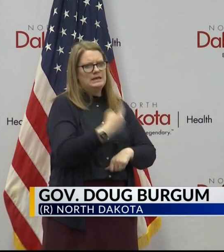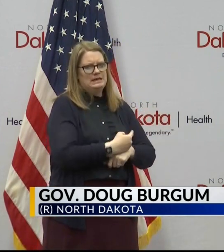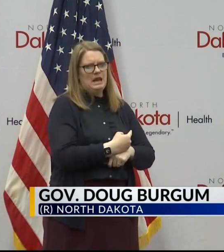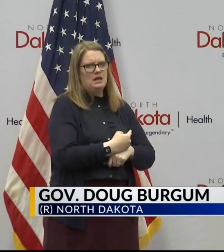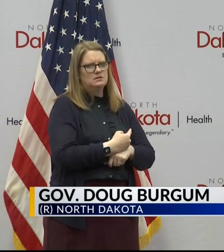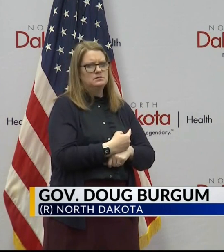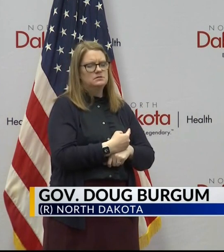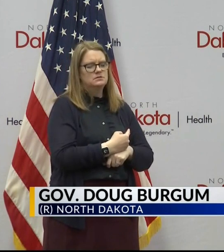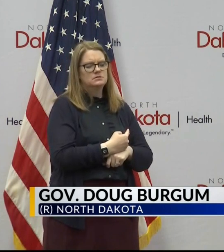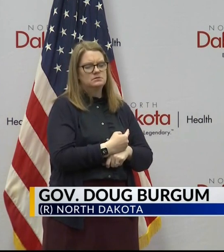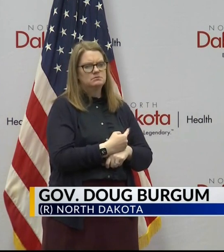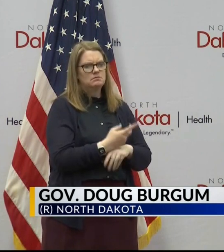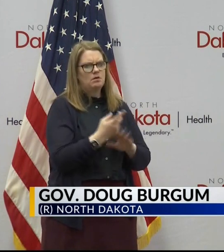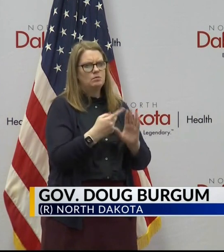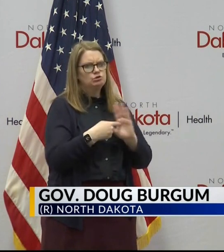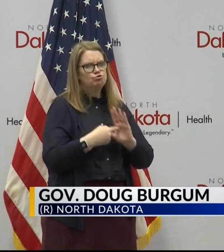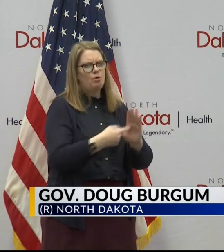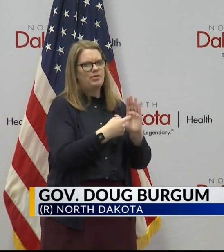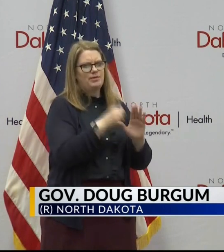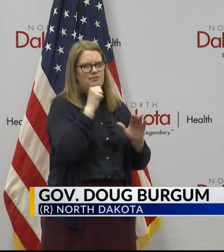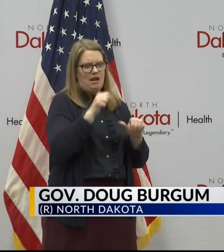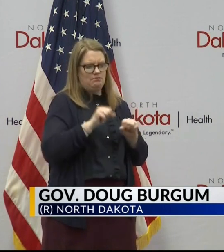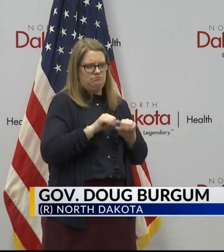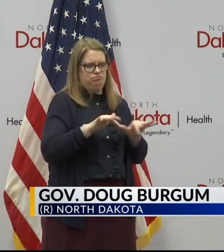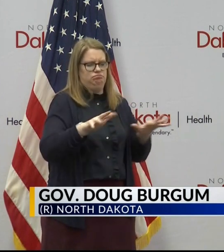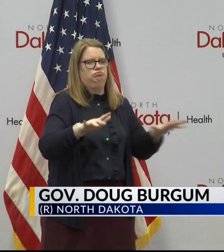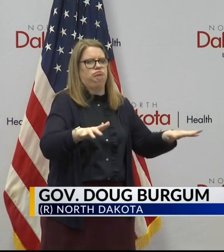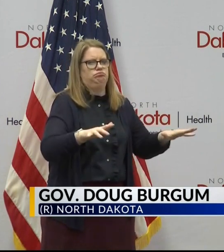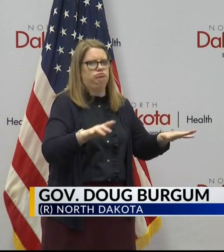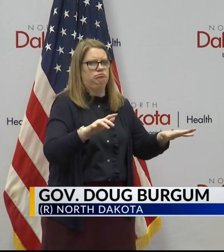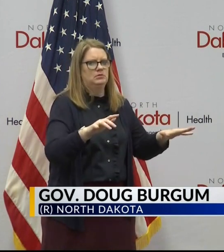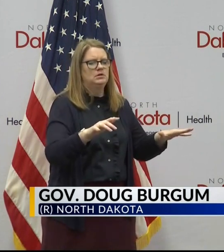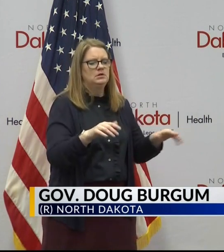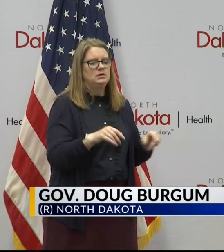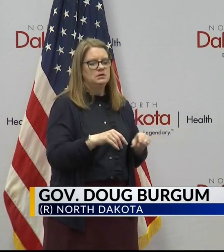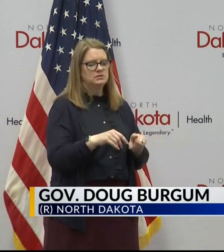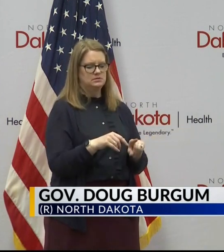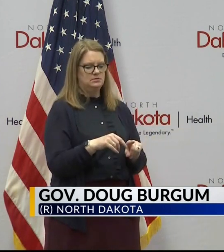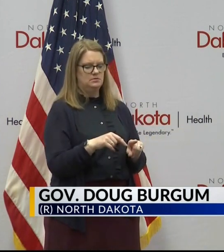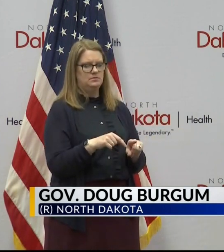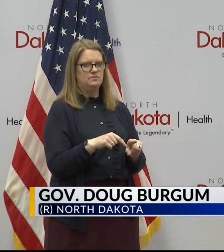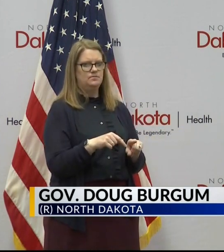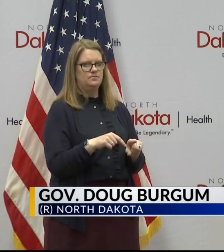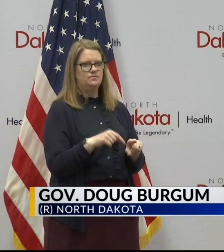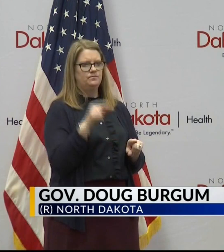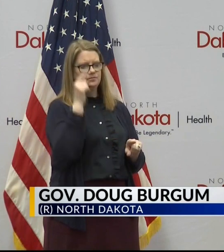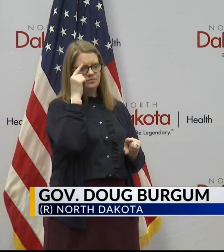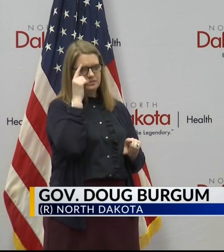CREW, SO IT WAS A SMALL NUMBER OF PEOPLE TO QUARANTINE AT HOME